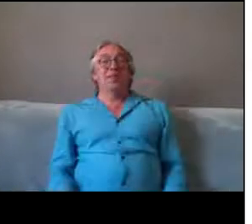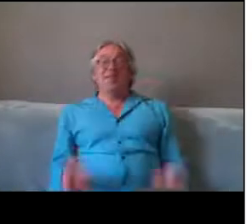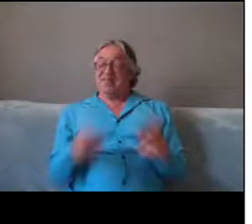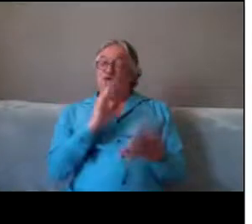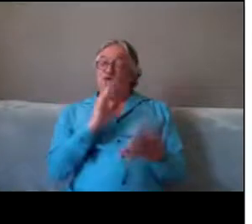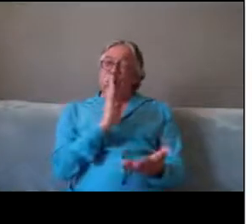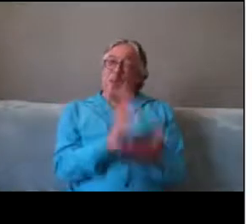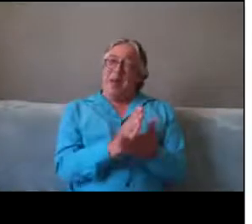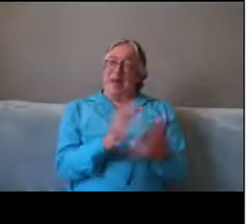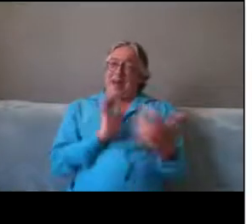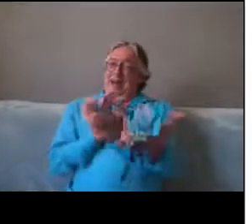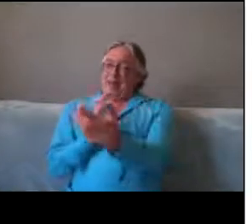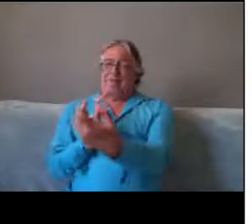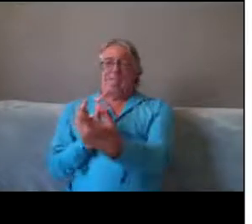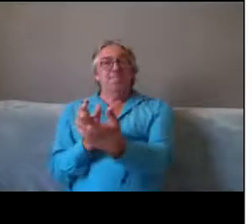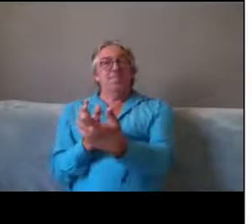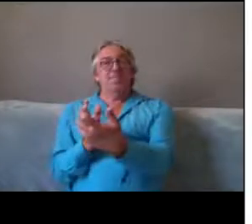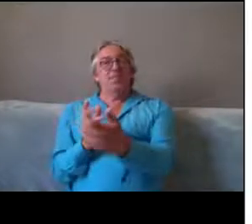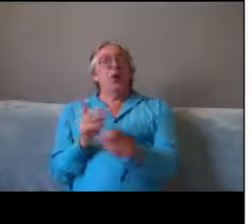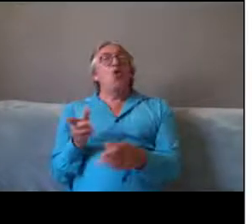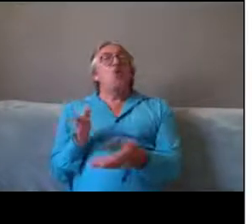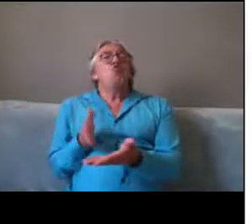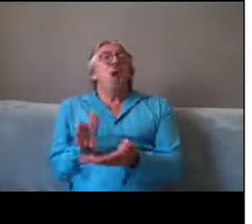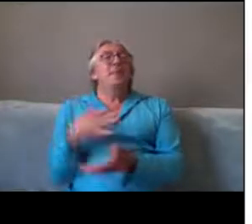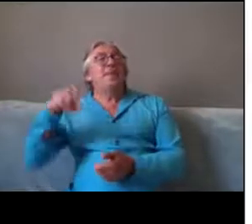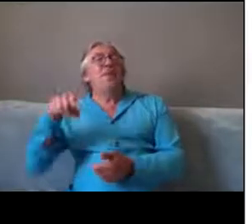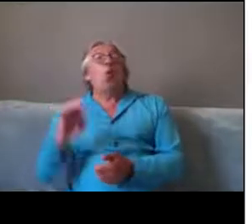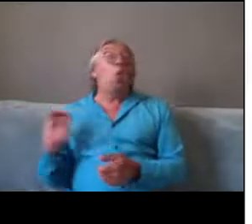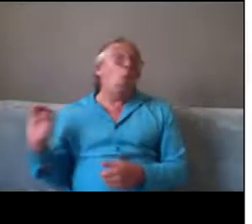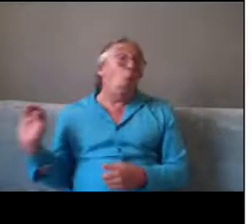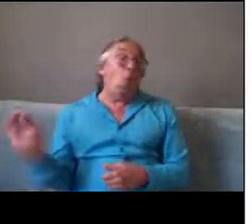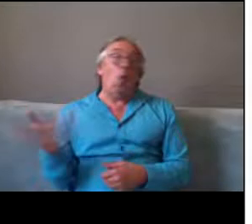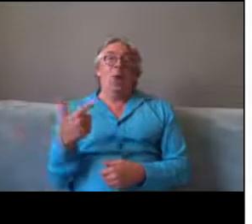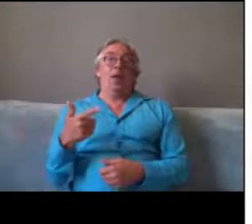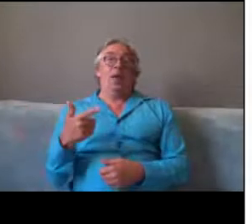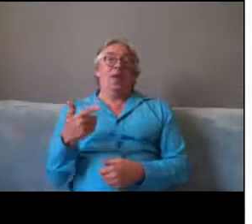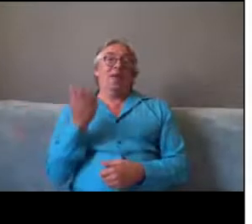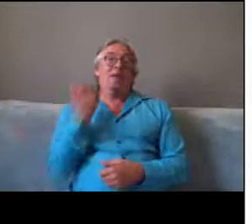This has been a clear intention from the Commission